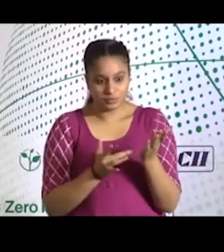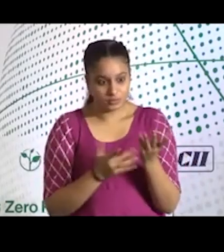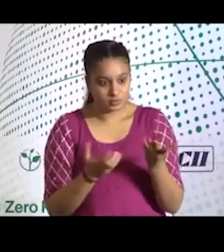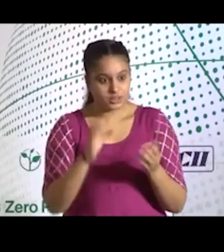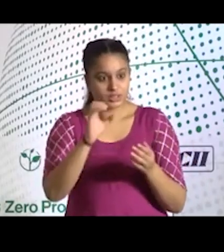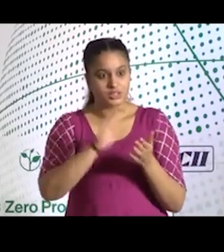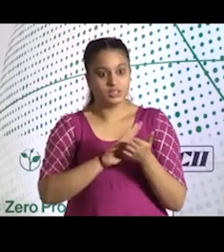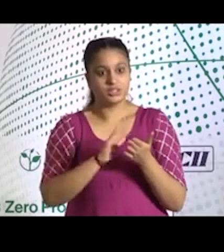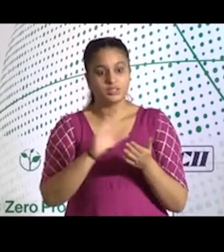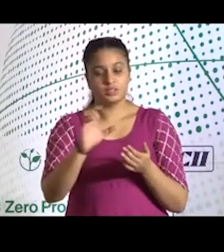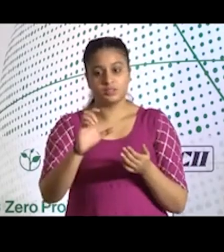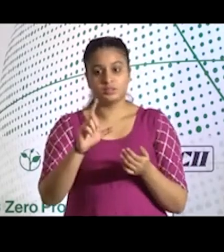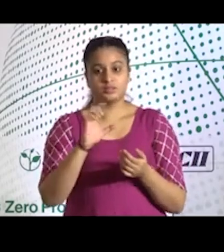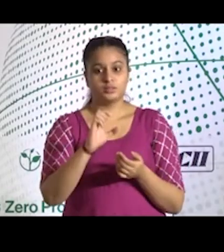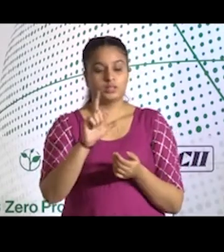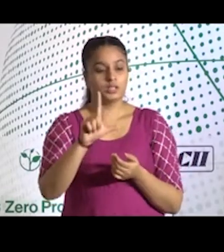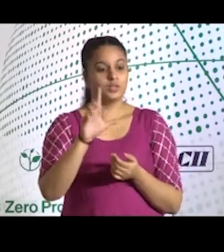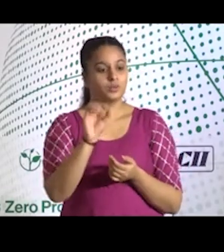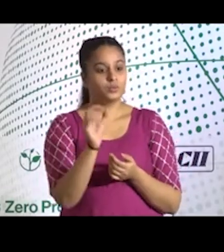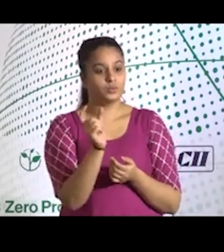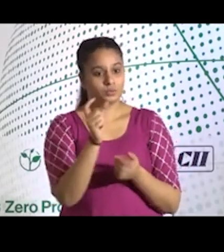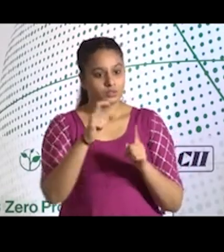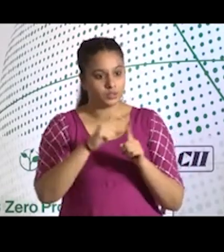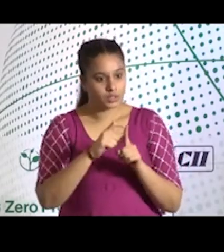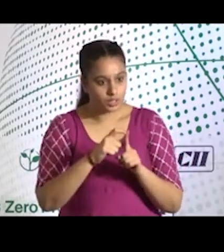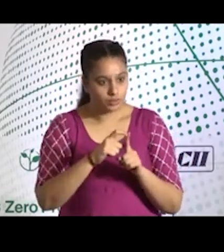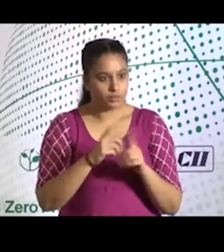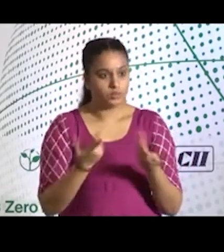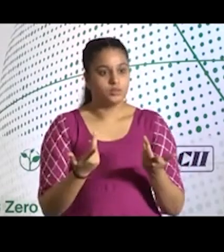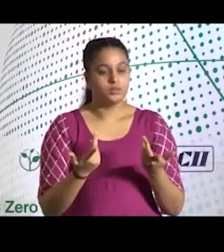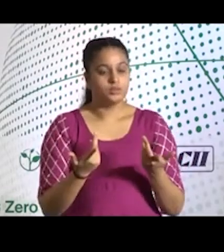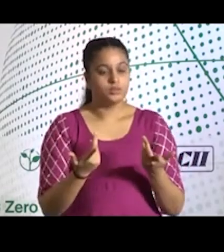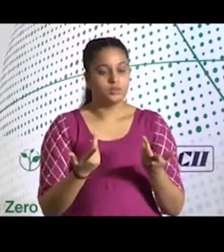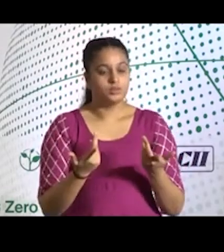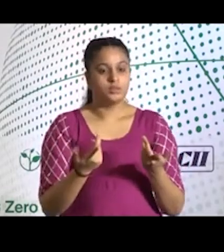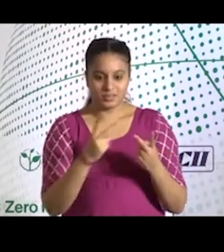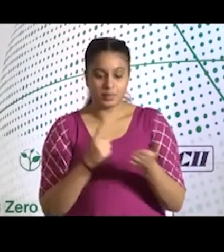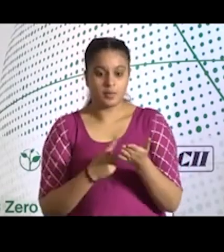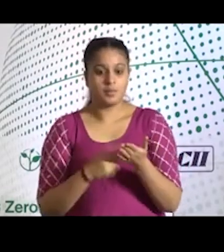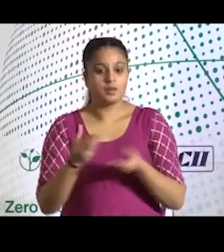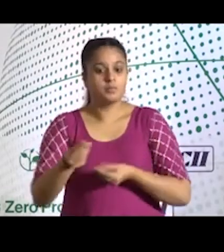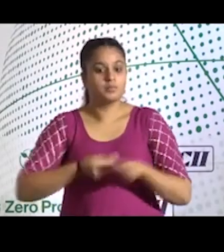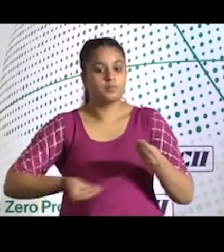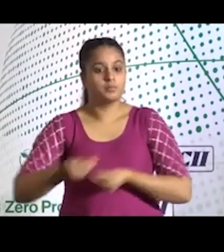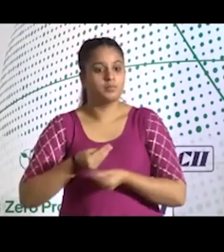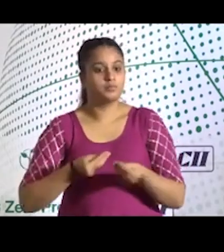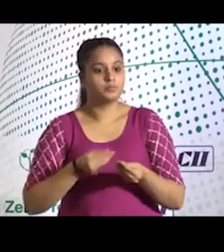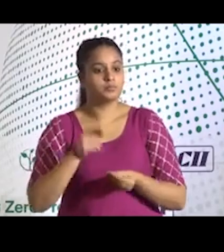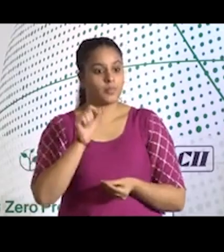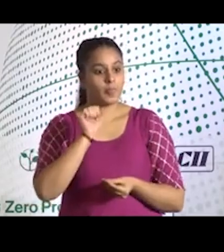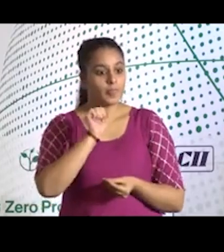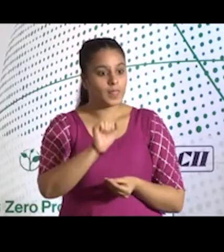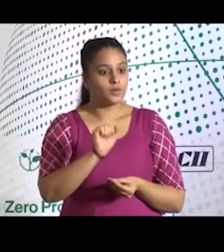which is a huge and high skill demand in the market. They were seamlessly able to start their job from the day